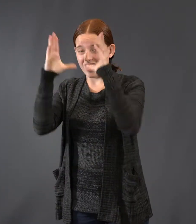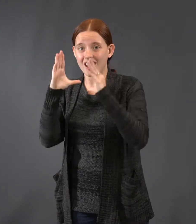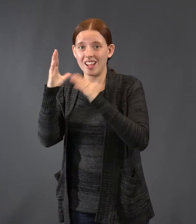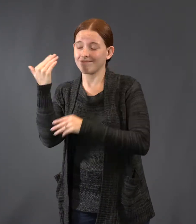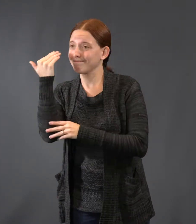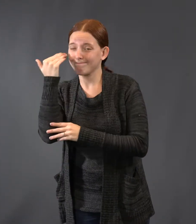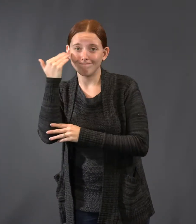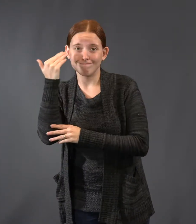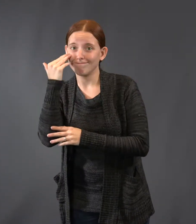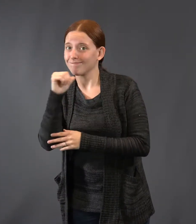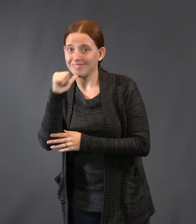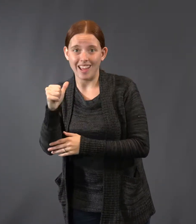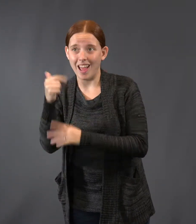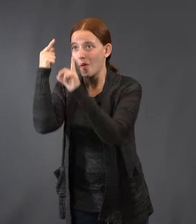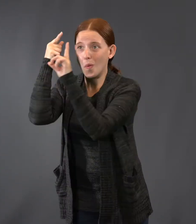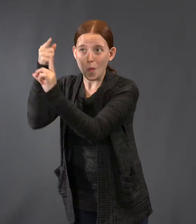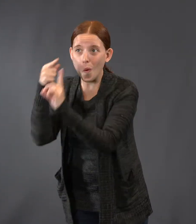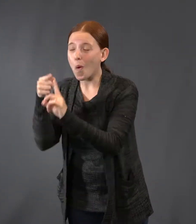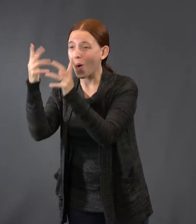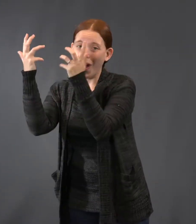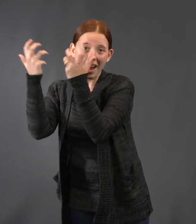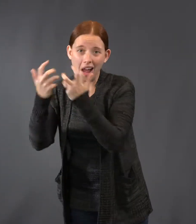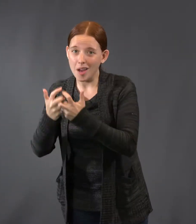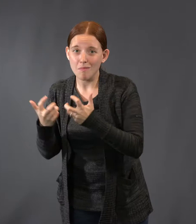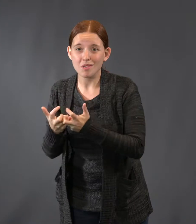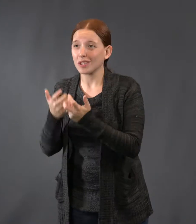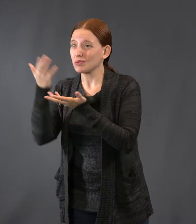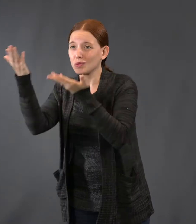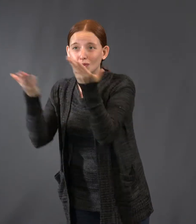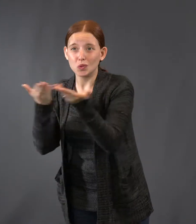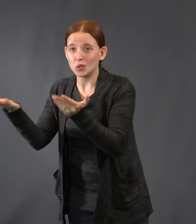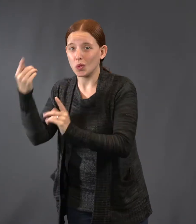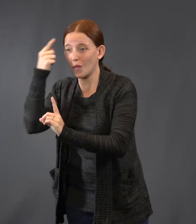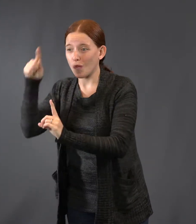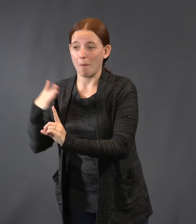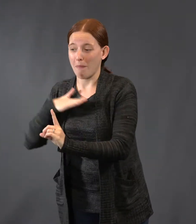the DHH teacher having limited knowledge on appropriate goals, accommodations, and